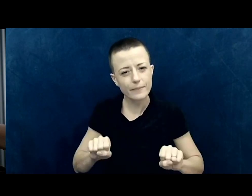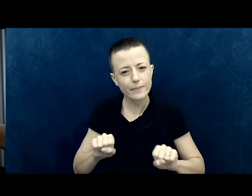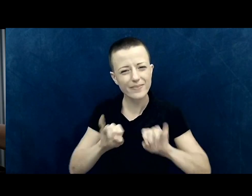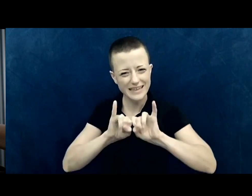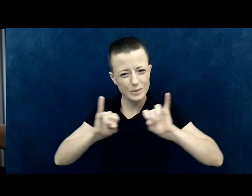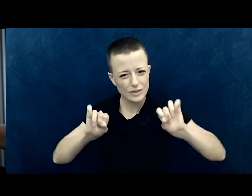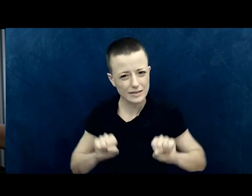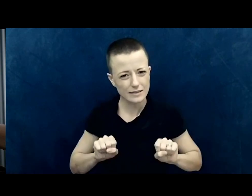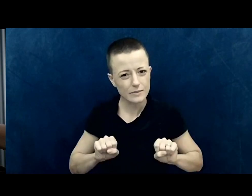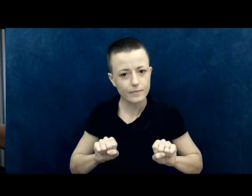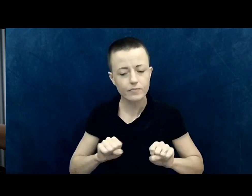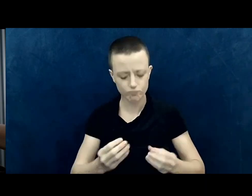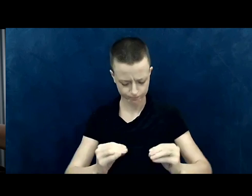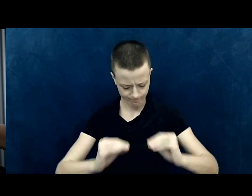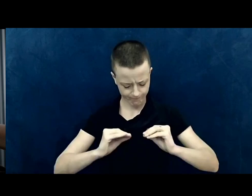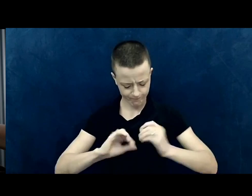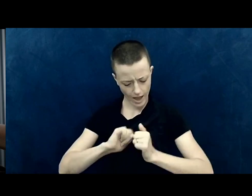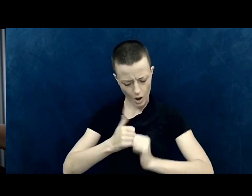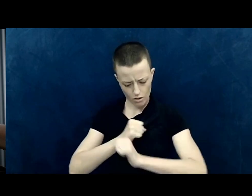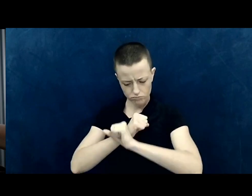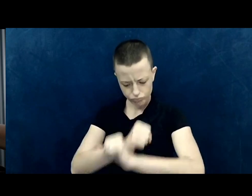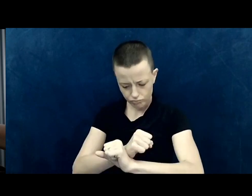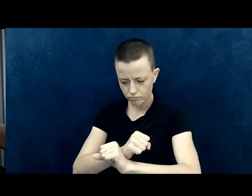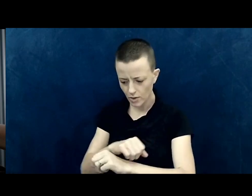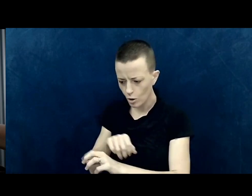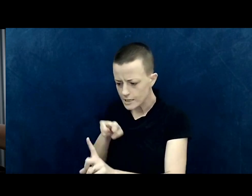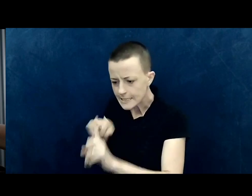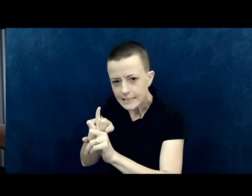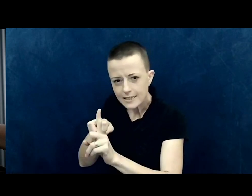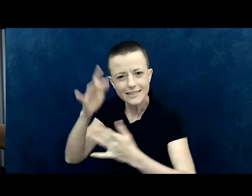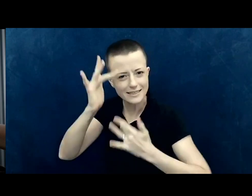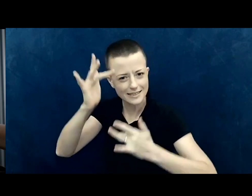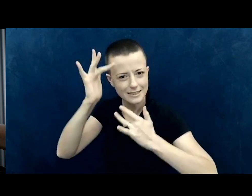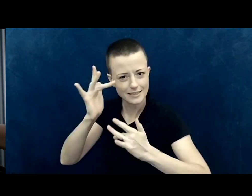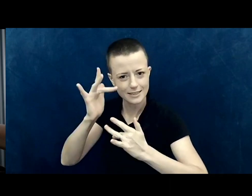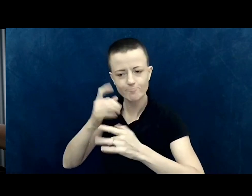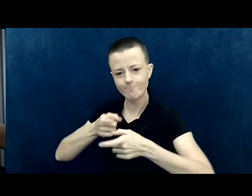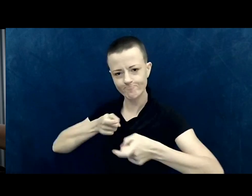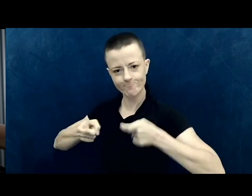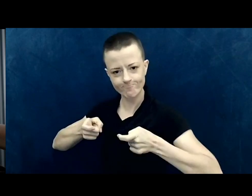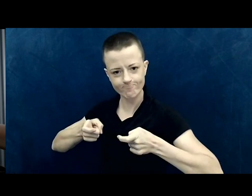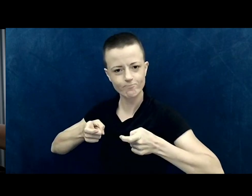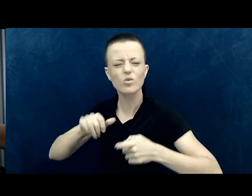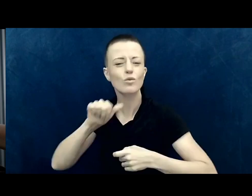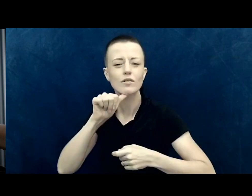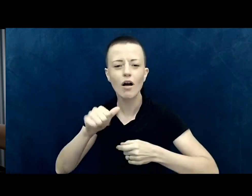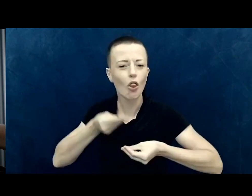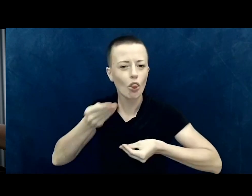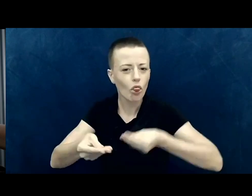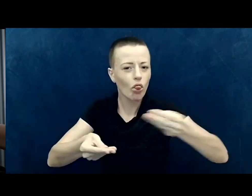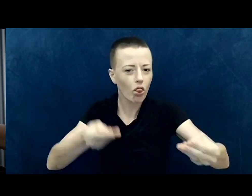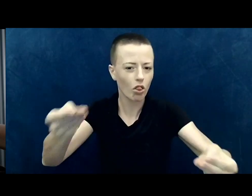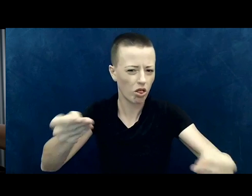the disease to fight it off to either keep you from being infected or keep you from getting sick from the disease